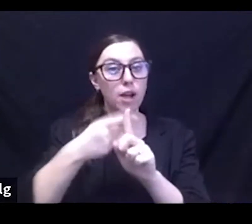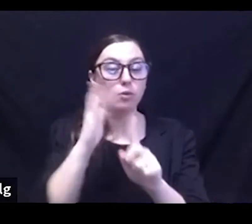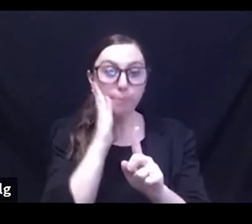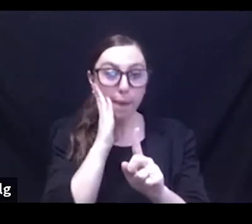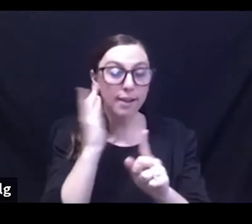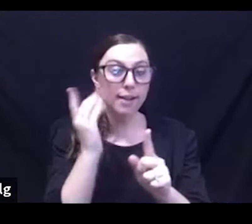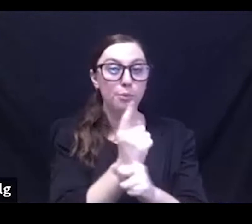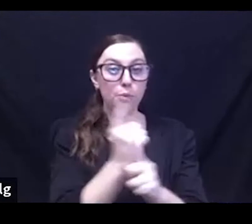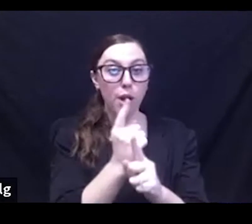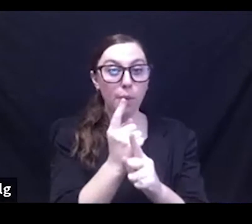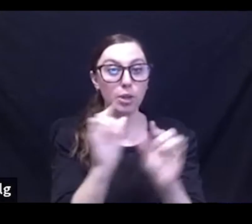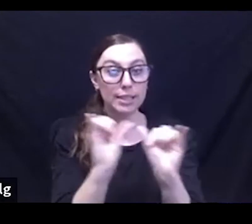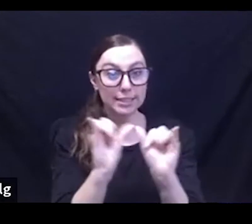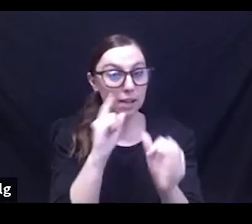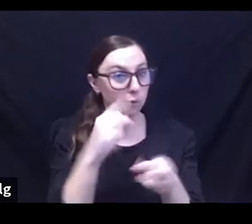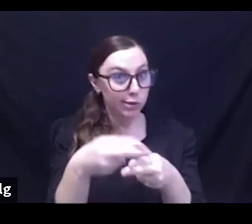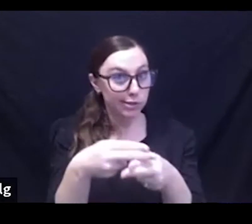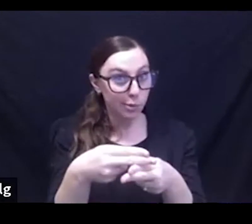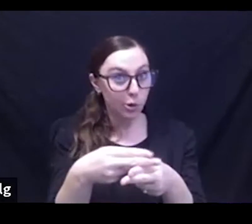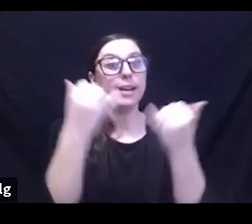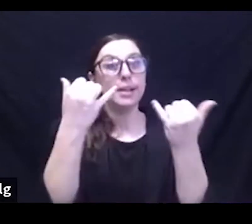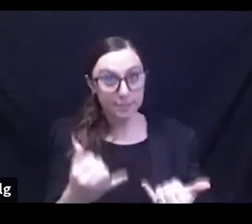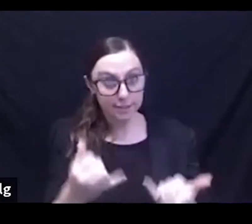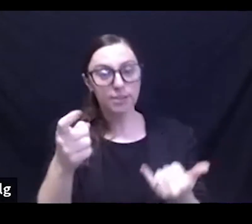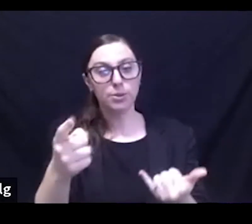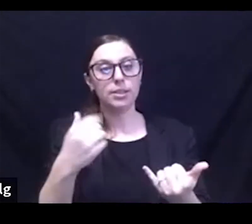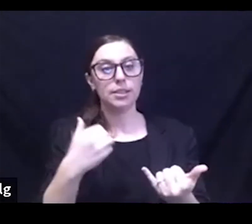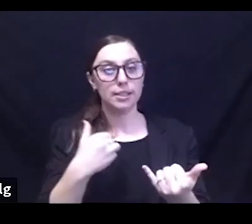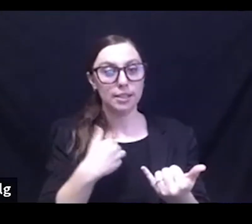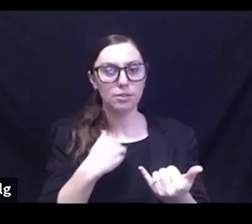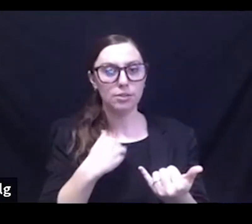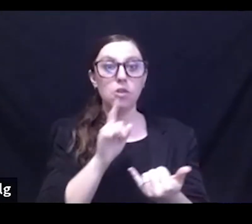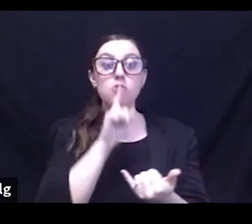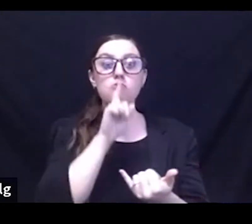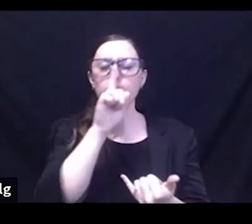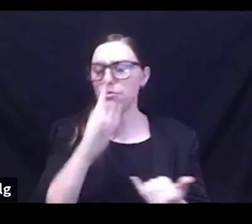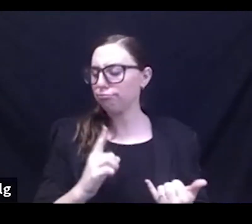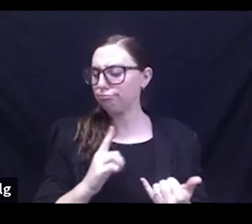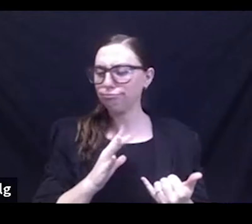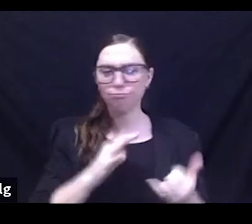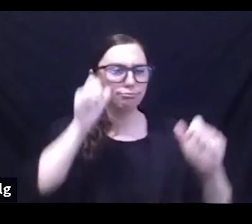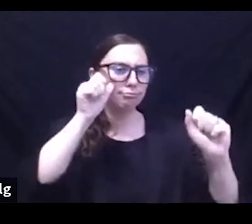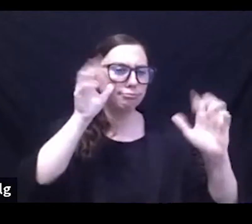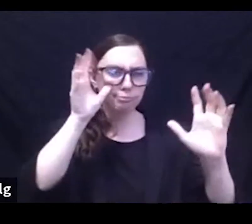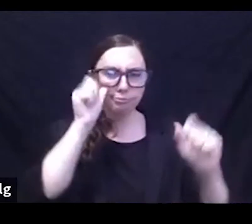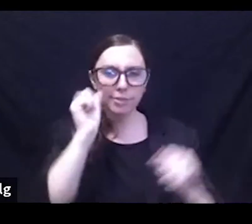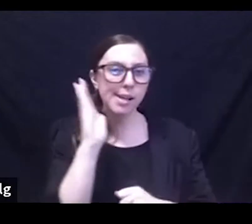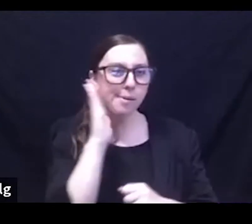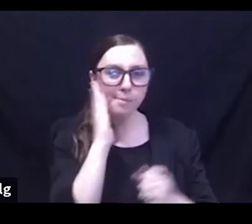for a better solution. And now he has a really incredible bed solution